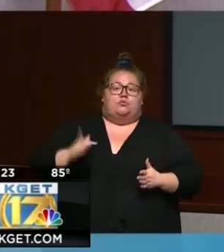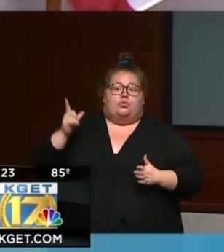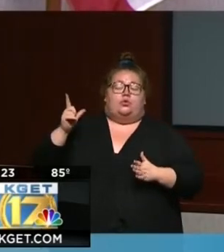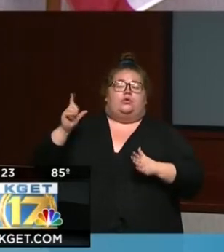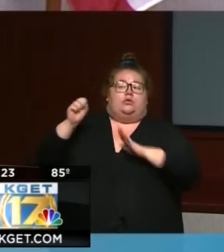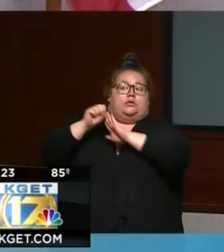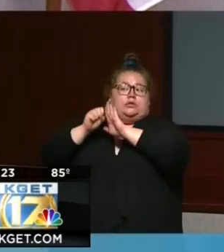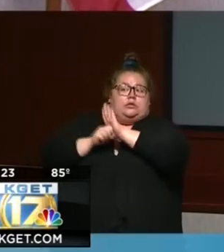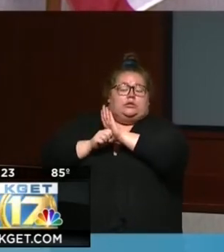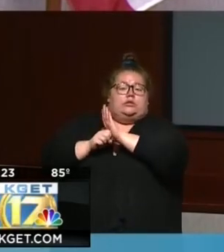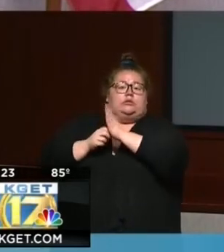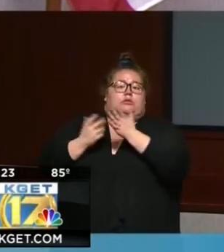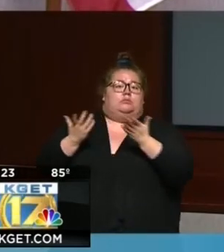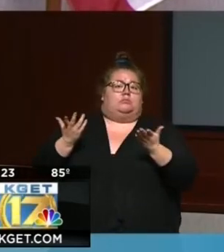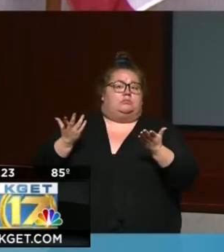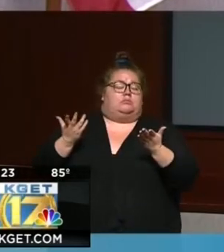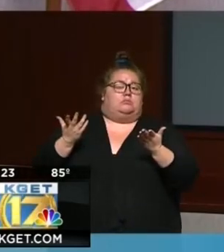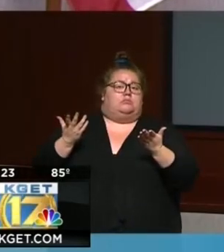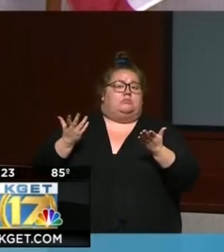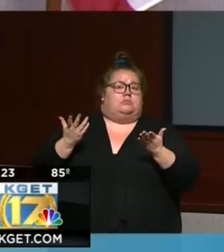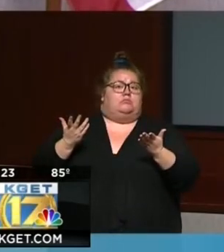THREE WEEKS WHO KNOWS WHAT THE